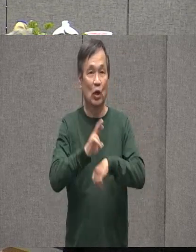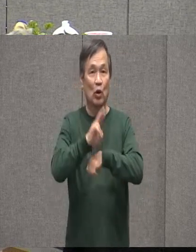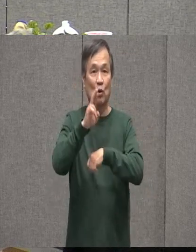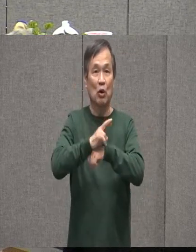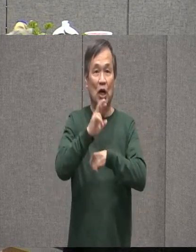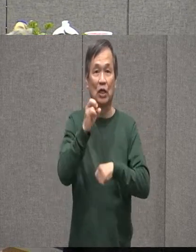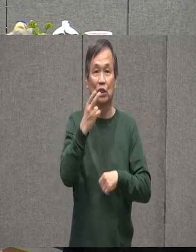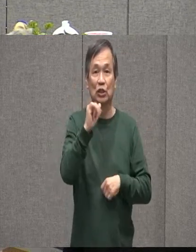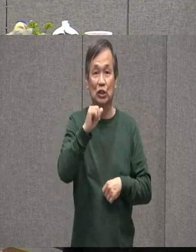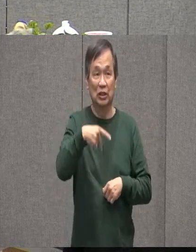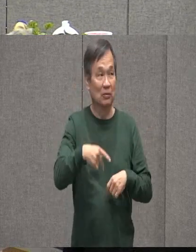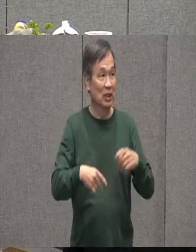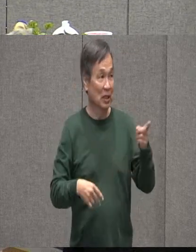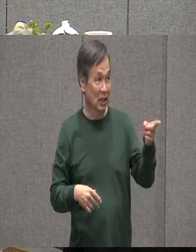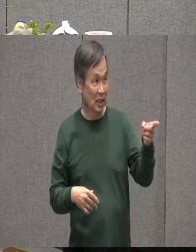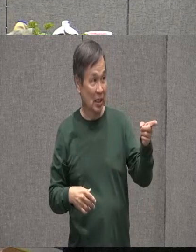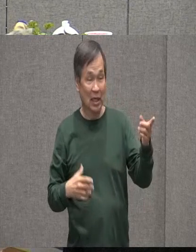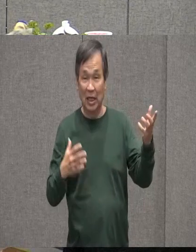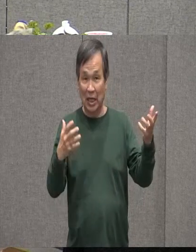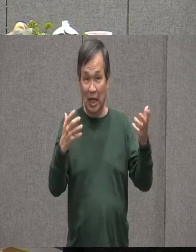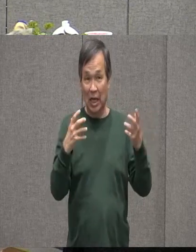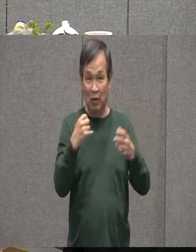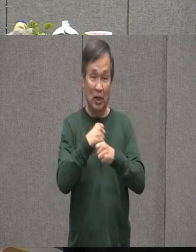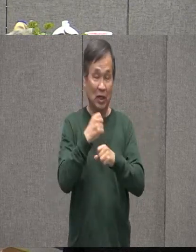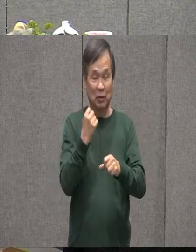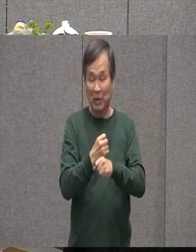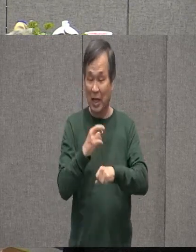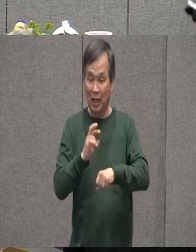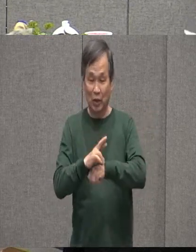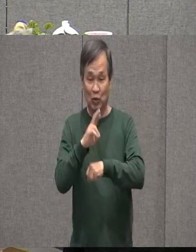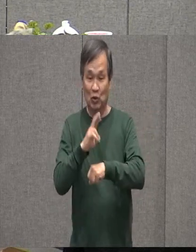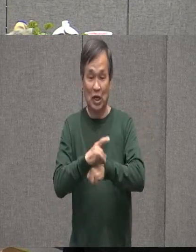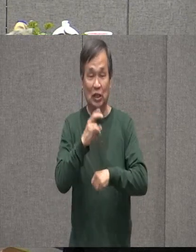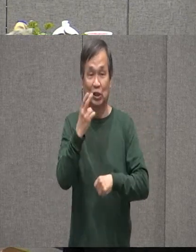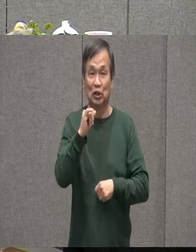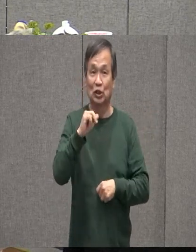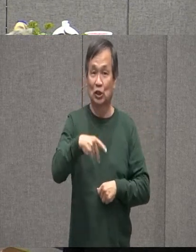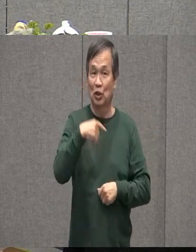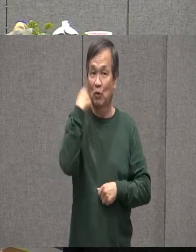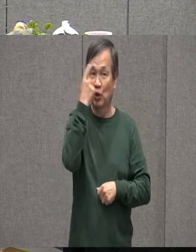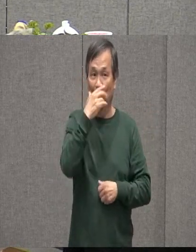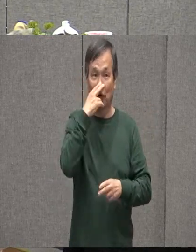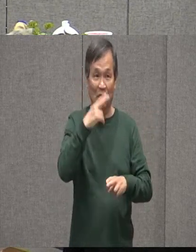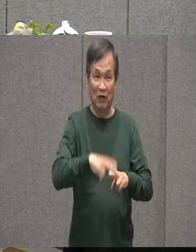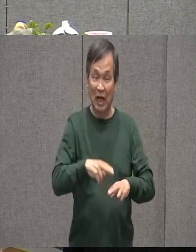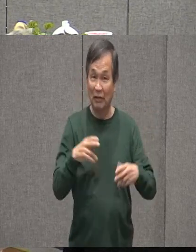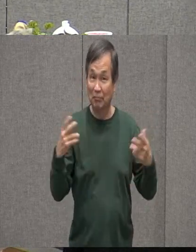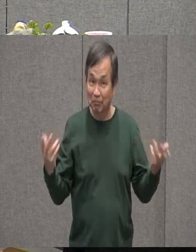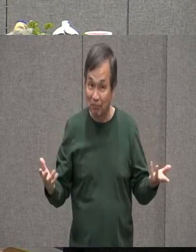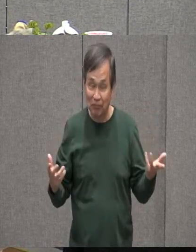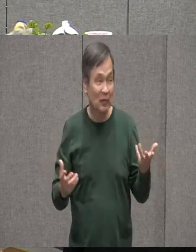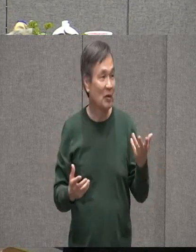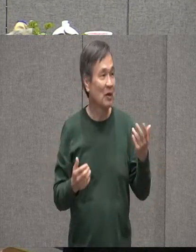because I wanted to play with a rocket ship and I thought it looked like fun. But to make any sort of recycled sculpture,